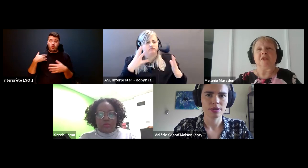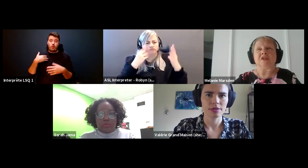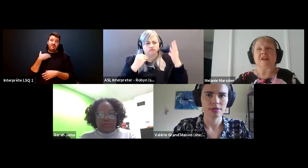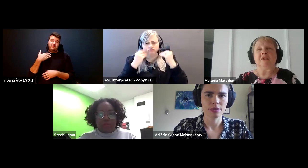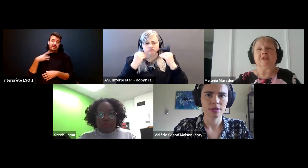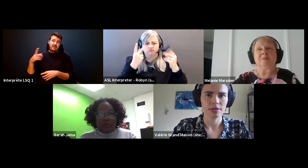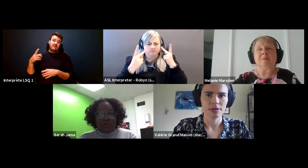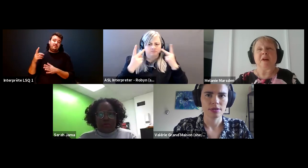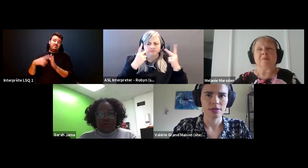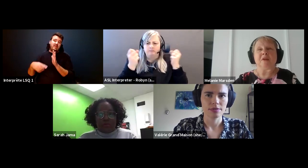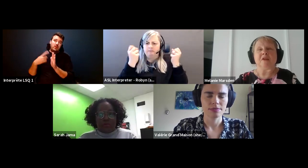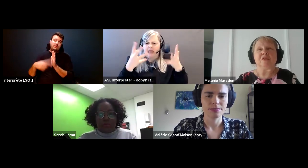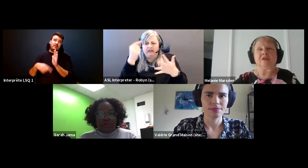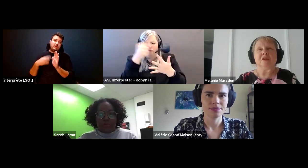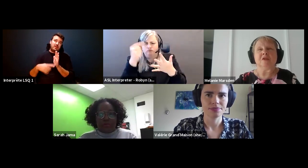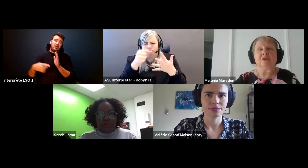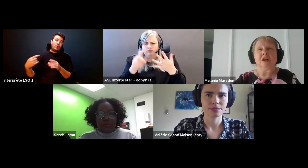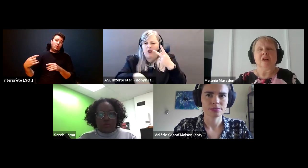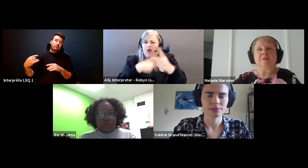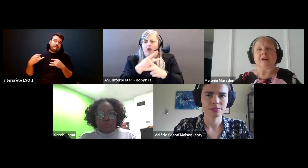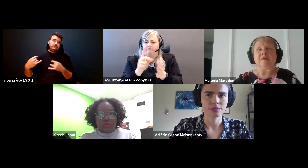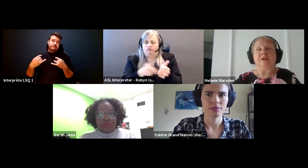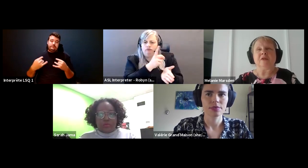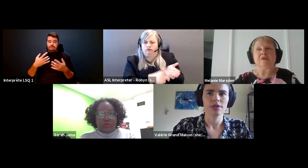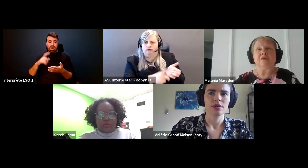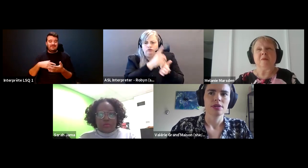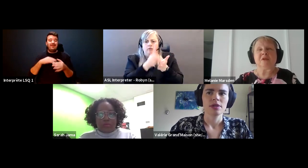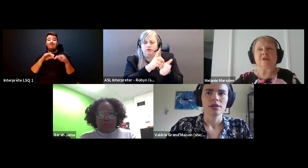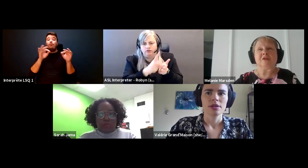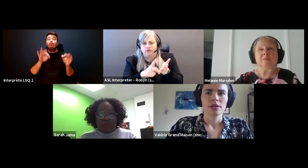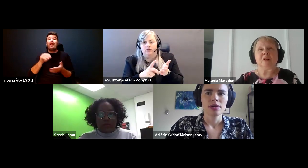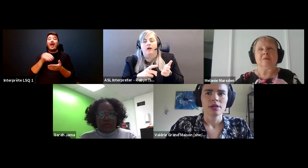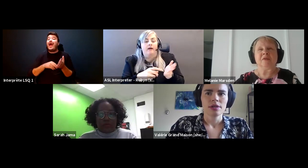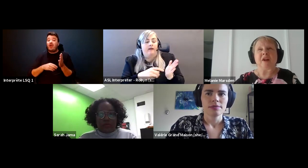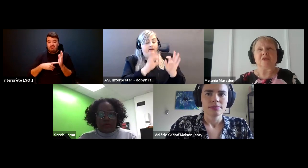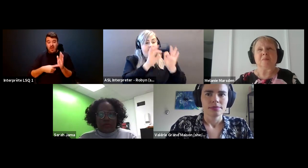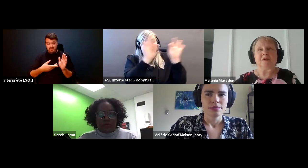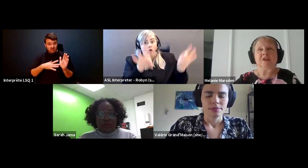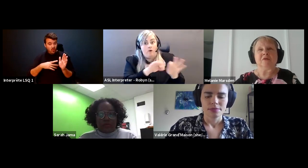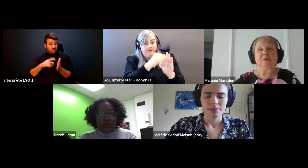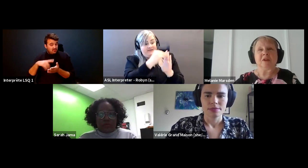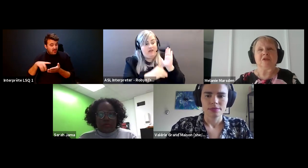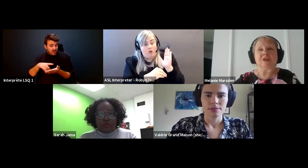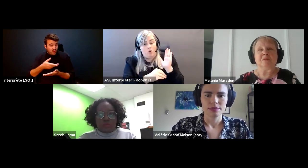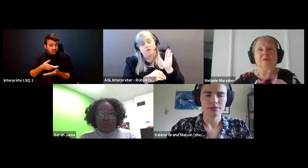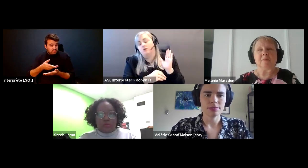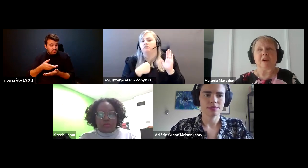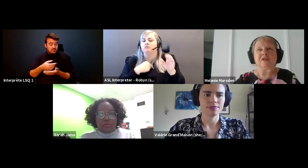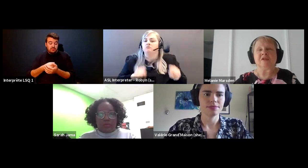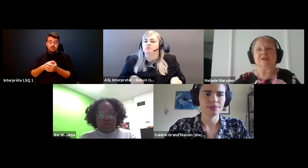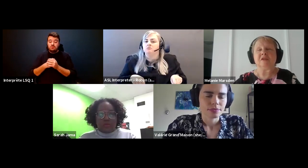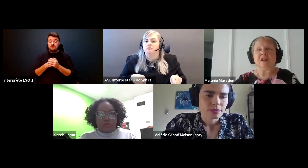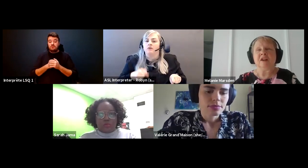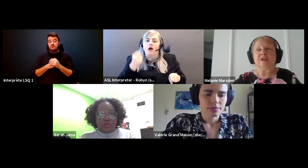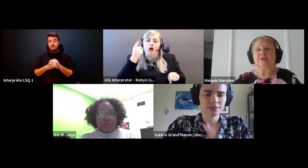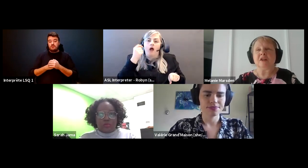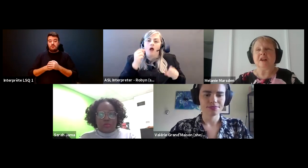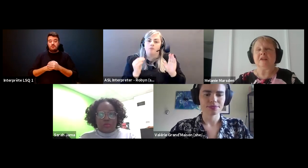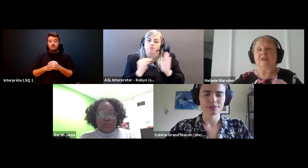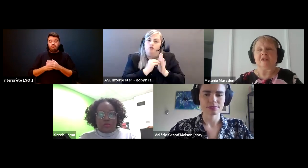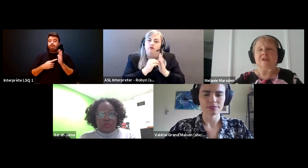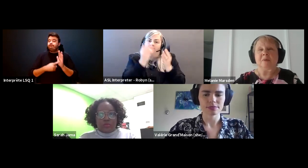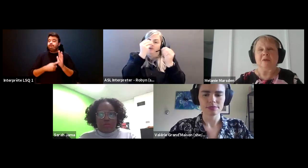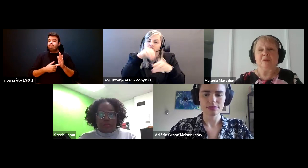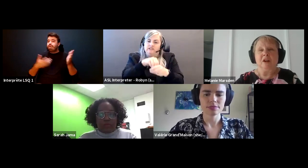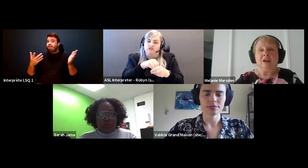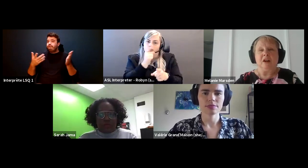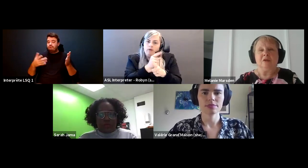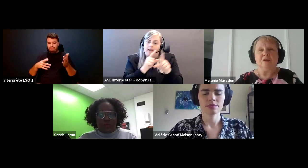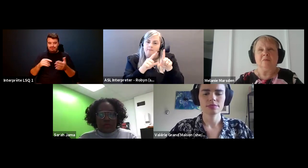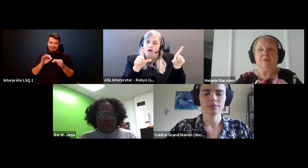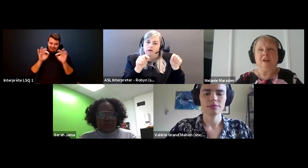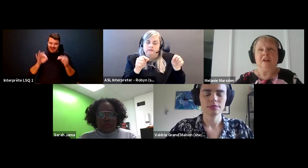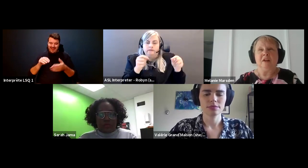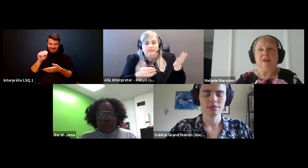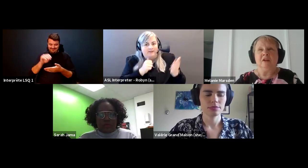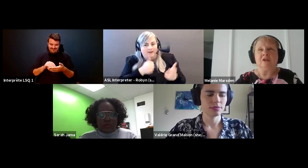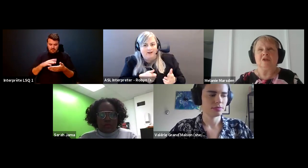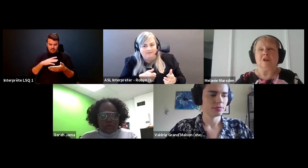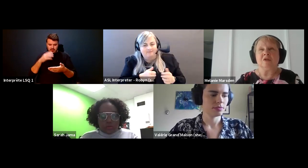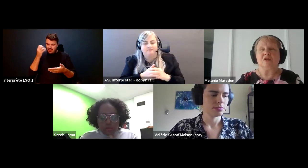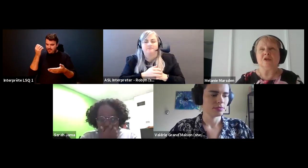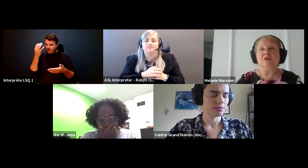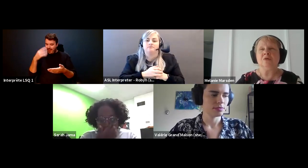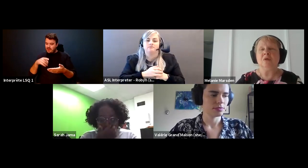Melanie Marsden: it's getting a little bit better but it's still we can fill out the forms that doesn't mean that we've actually put the information in the right boxes so again it's about how can we start to.